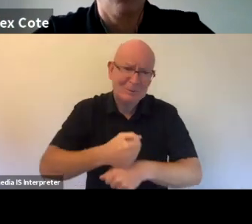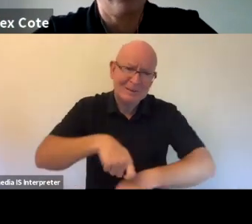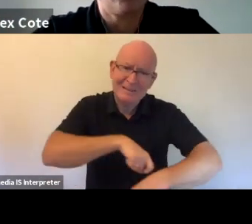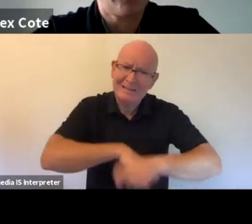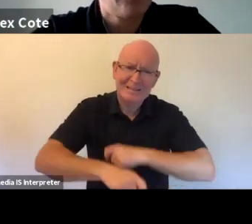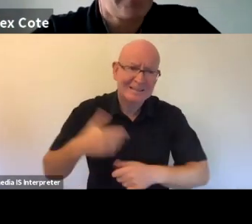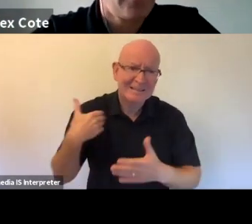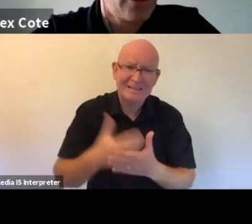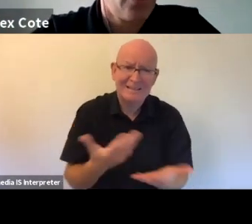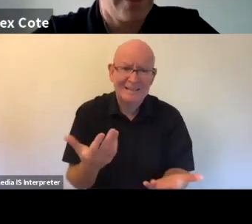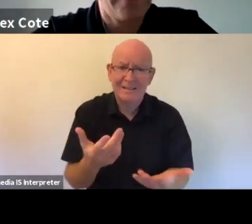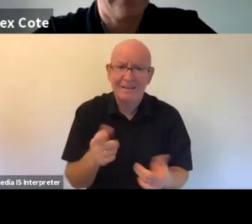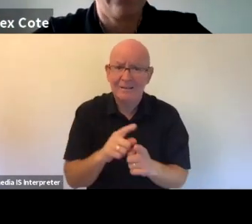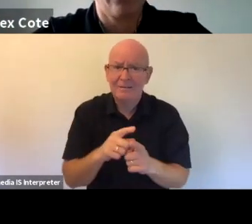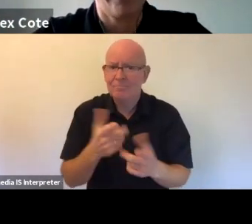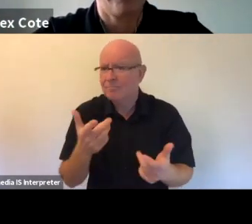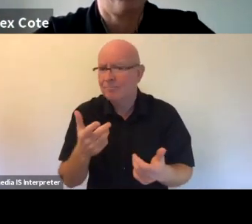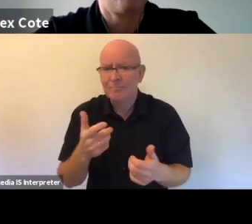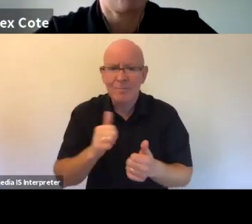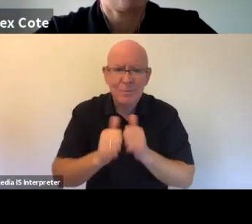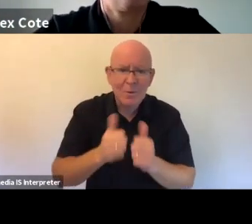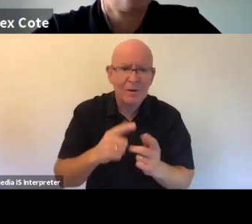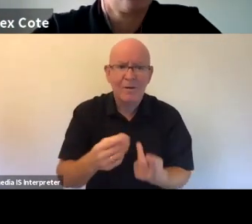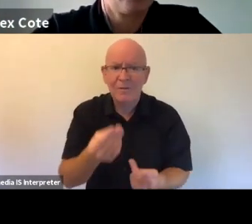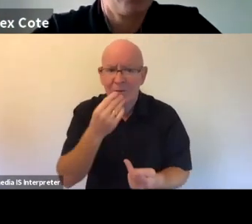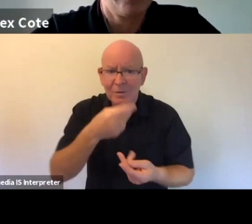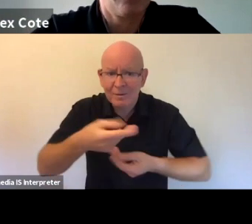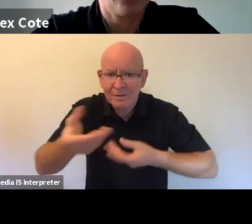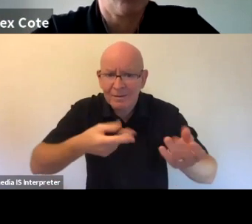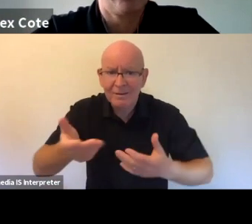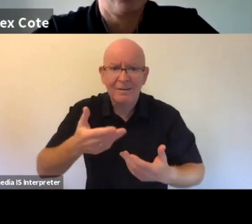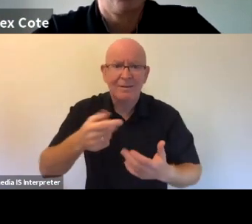One of the key challenges we highlighted already is the fact that most lower and middle income countries